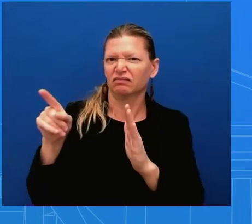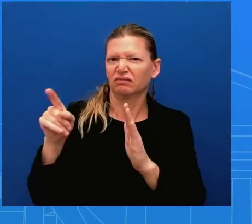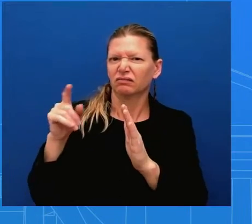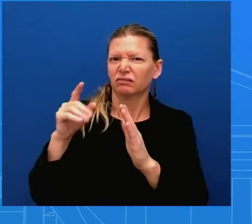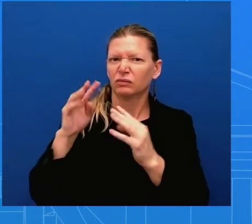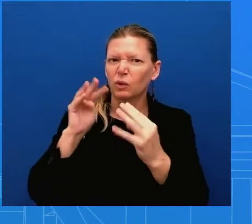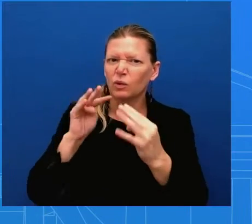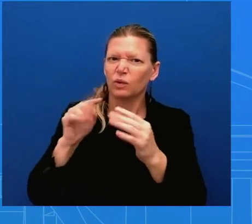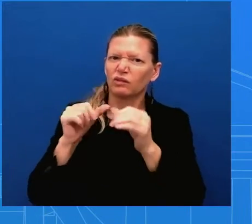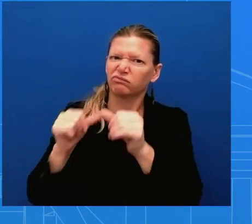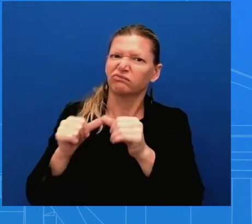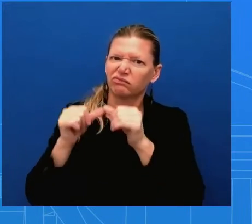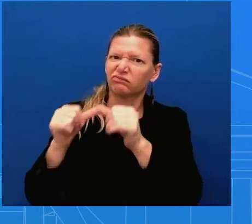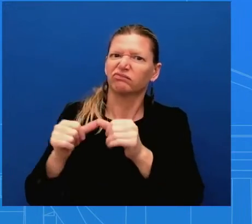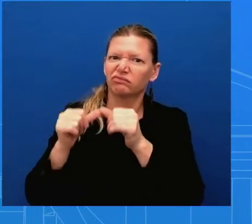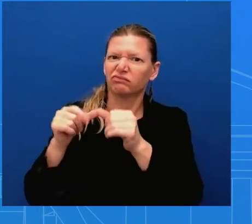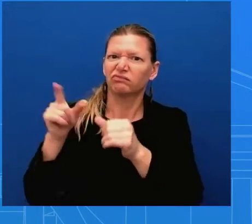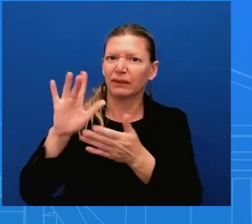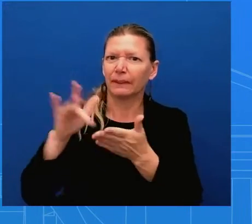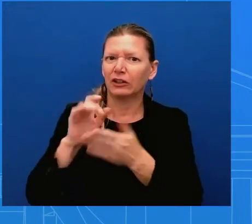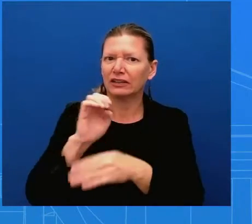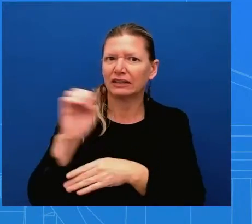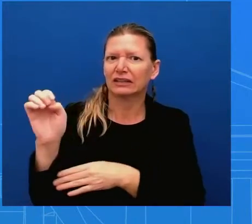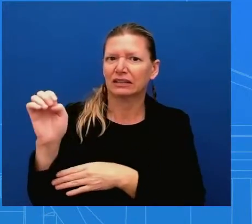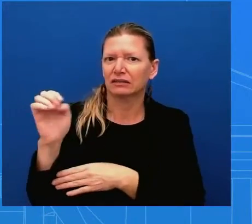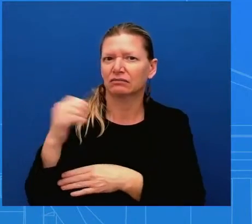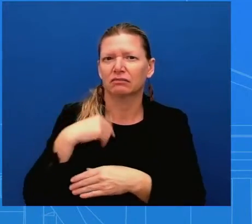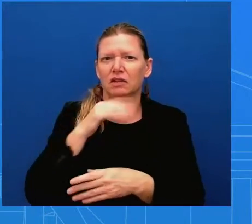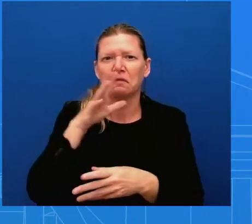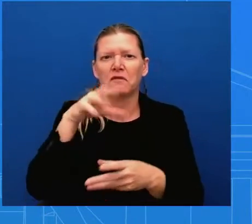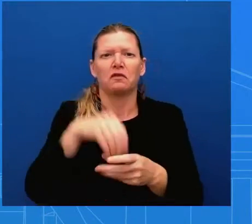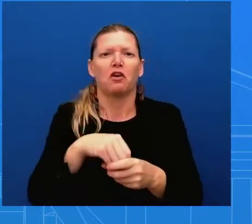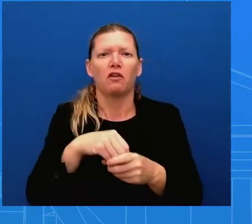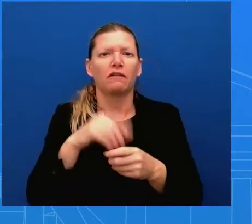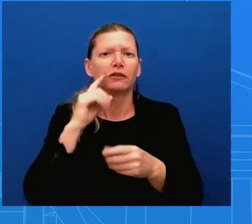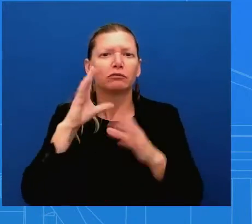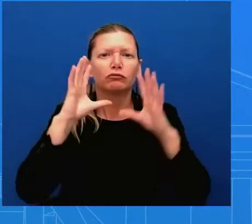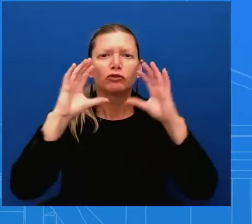The Press: But is this message important to get out right now, as there are people who are walking out